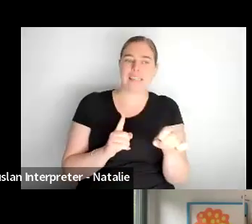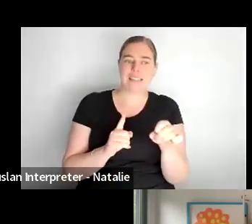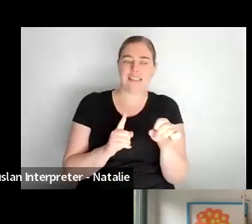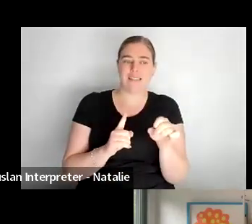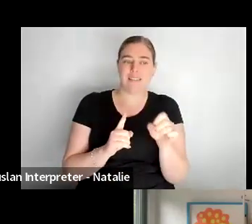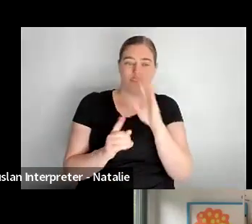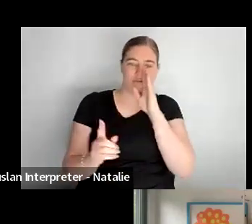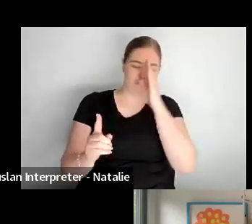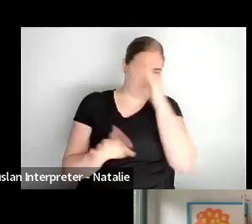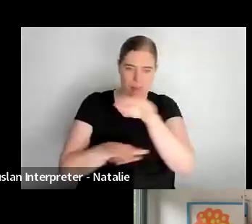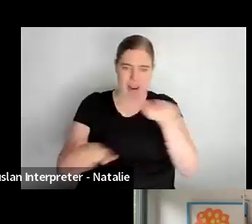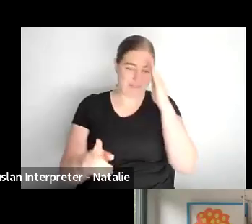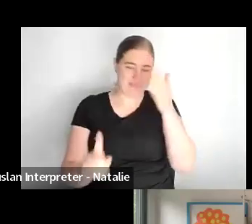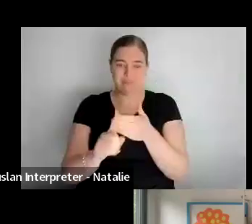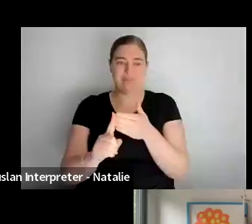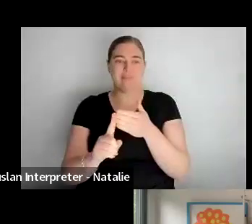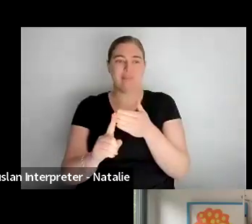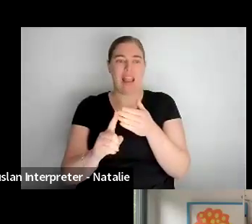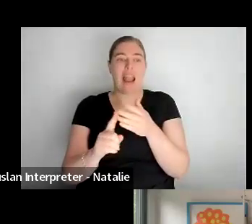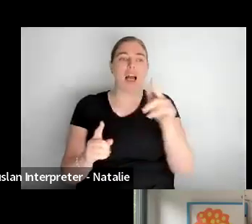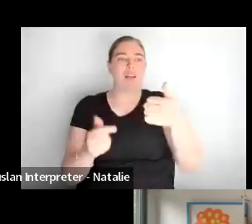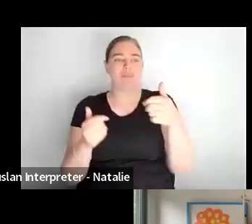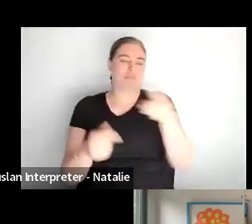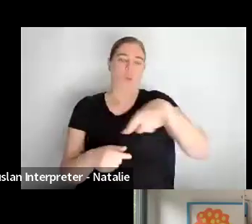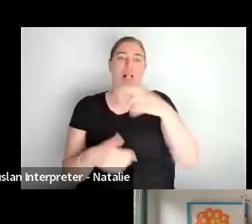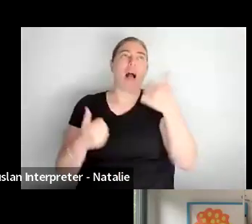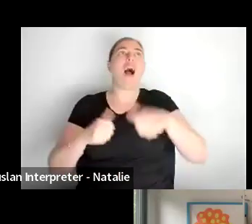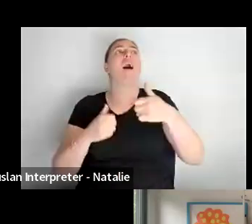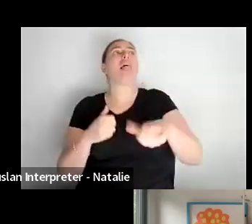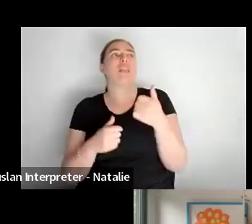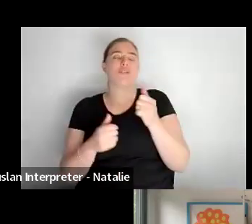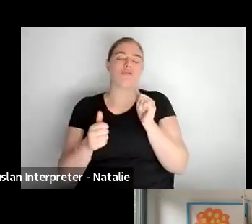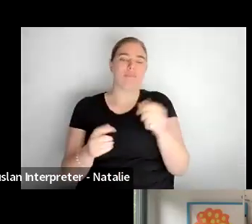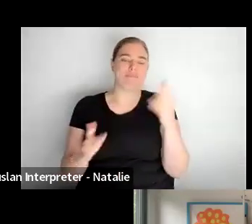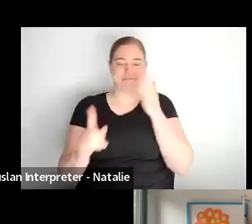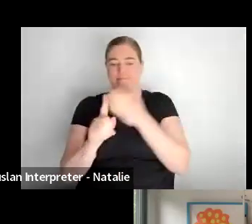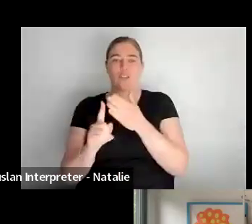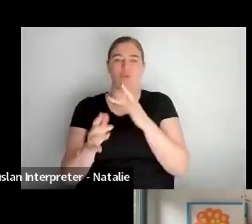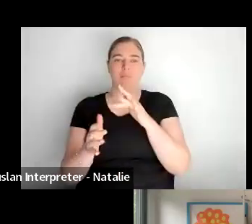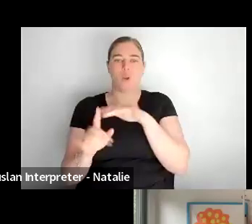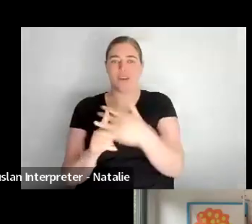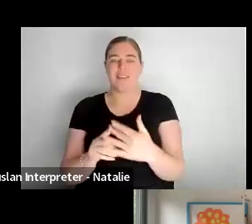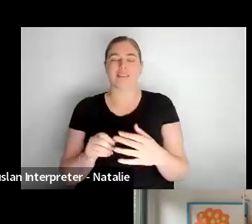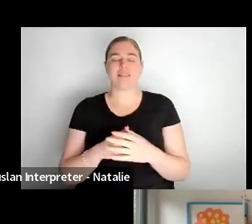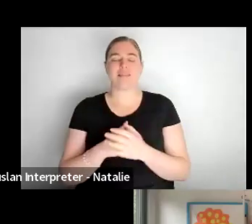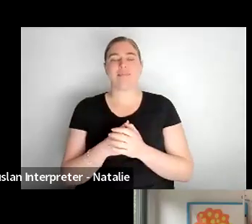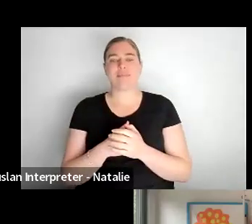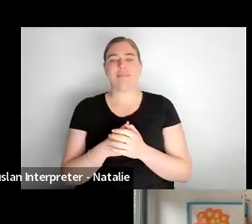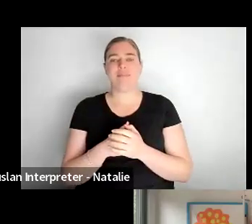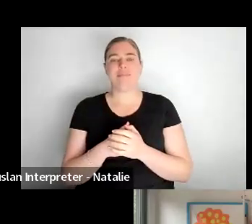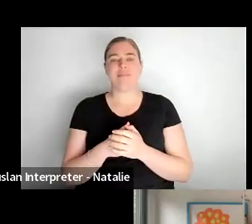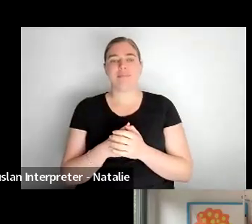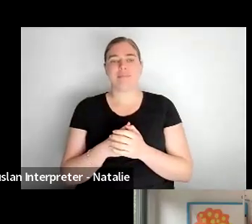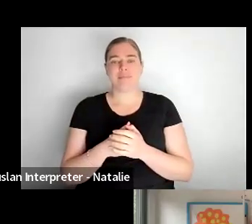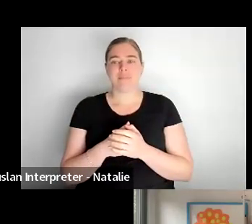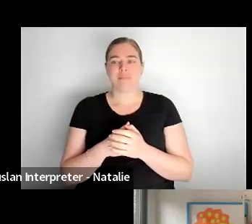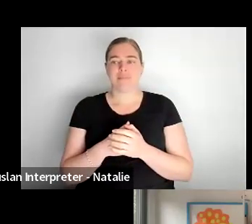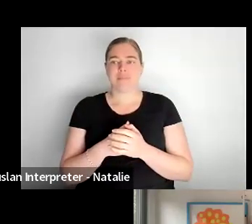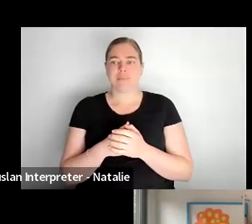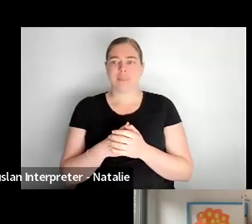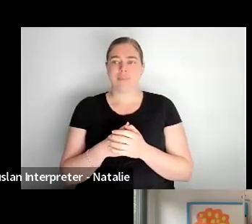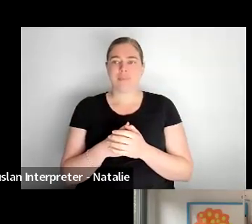is like, "Oh, that brings it back into context." But at the end of the day, being in the meetings